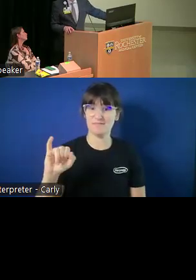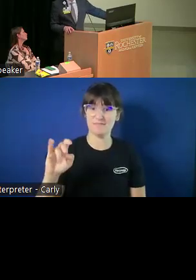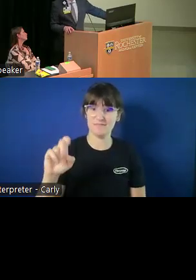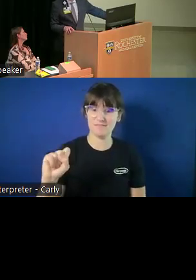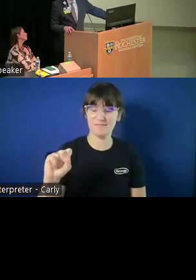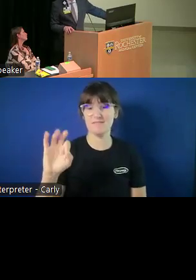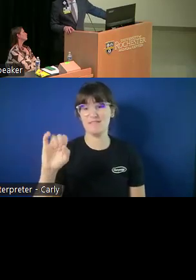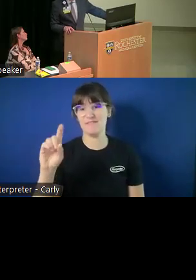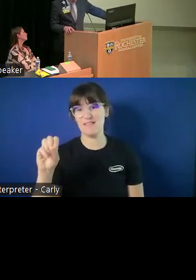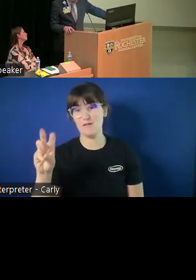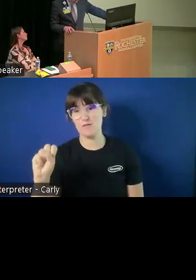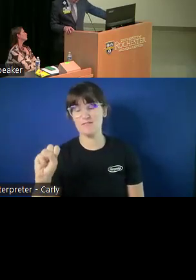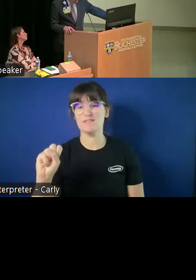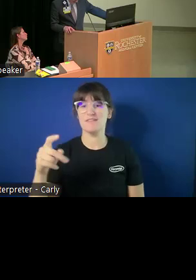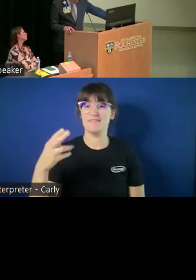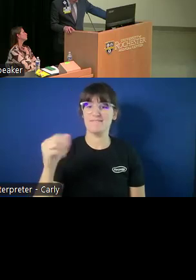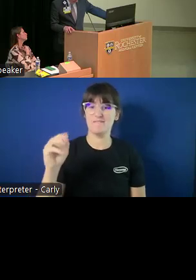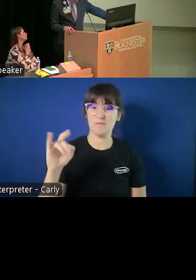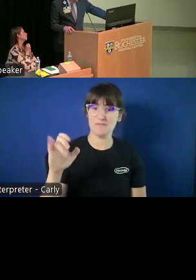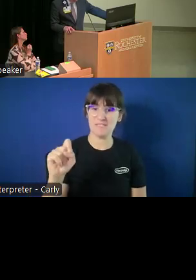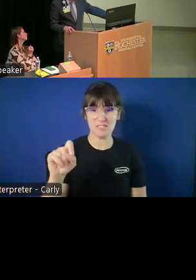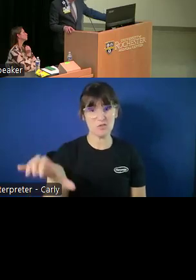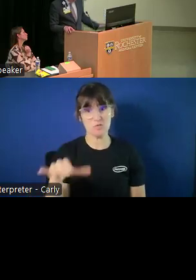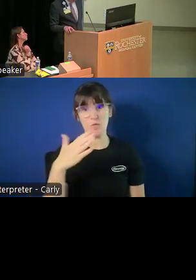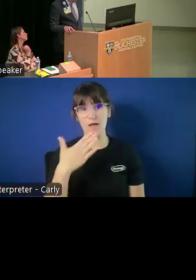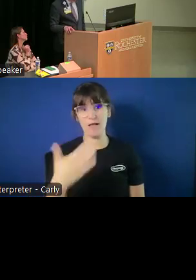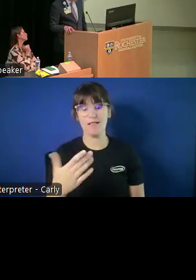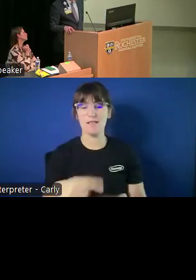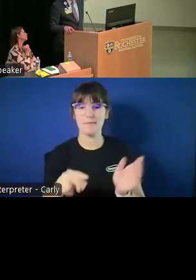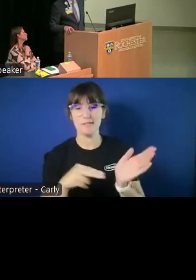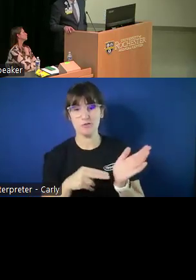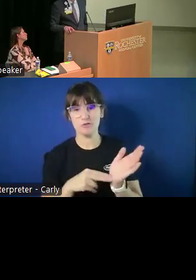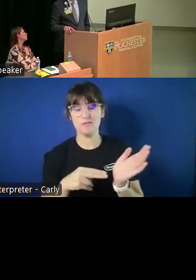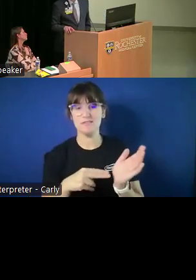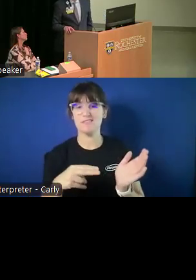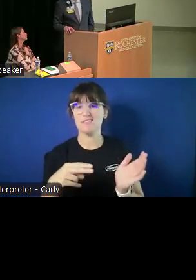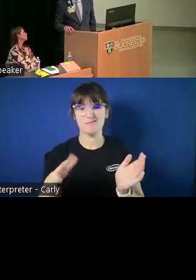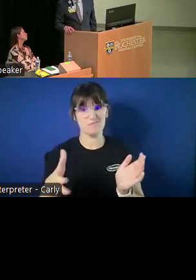can all see the bad news um our nurses APS and faculty have rates of distress much higher than